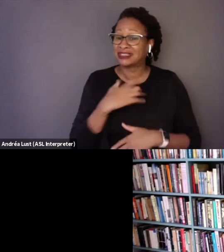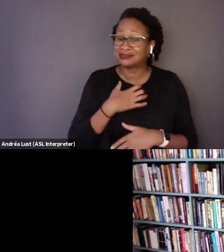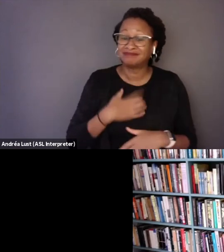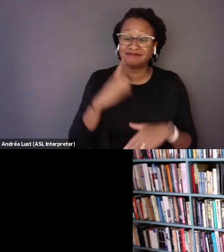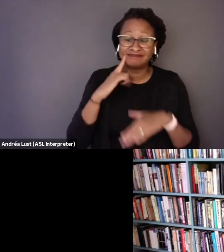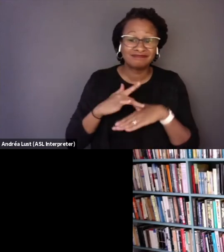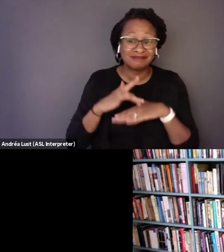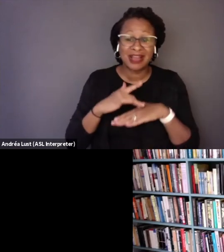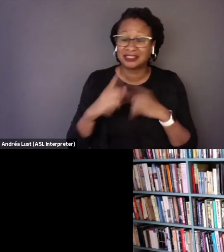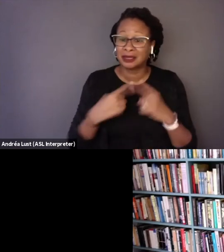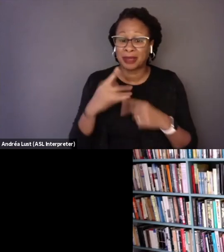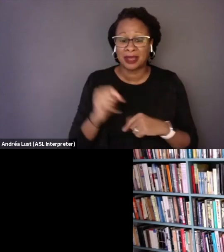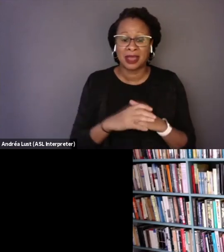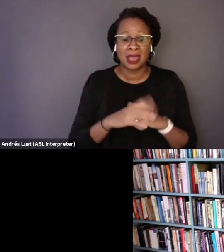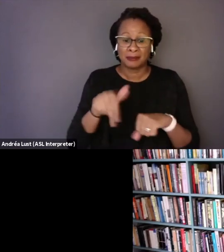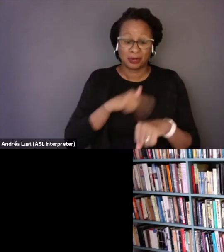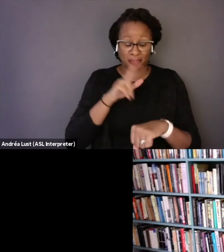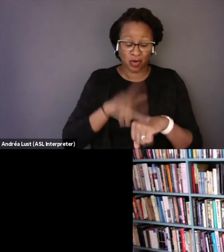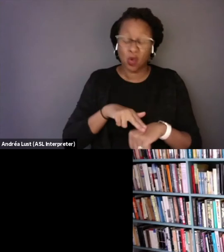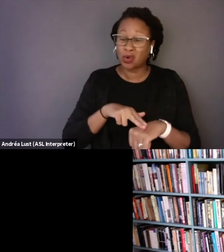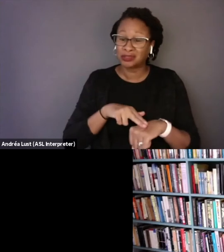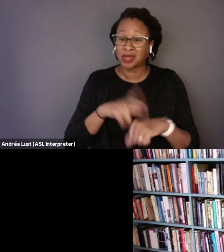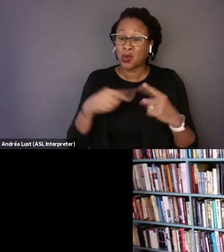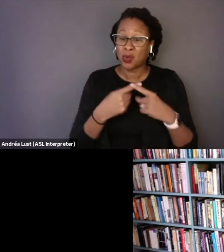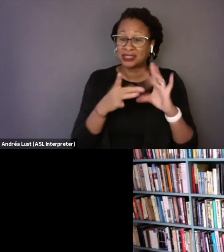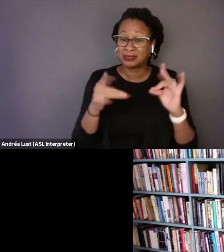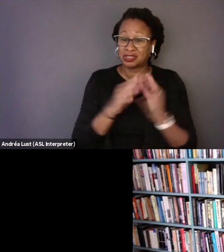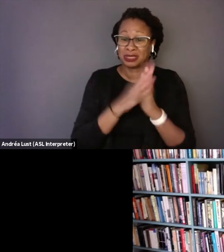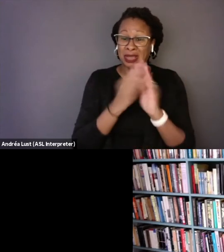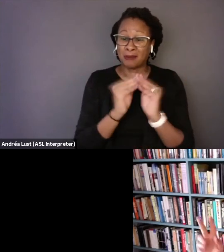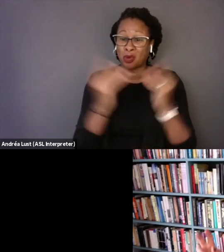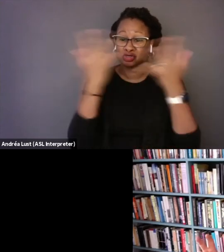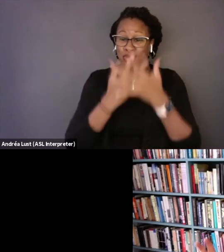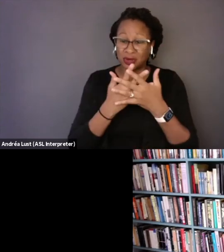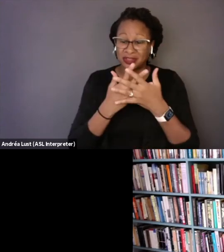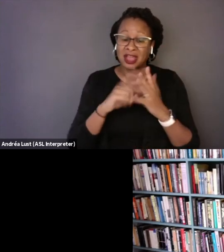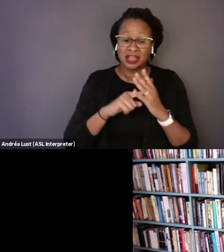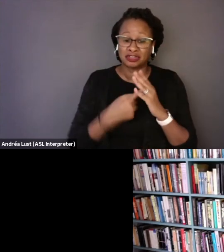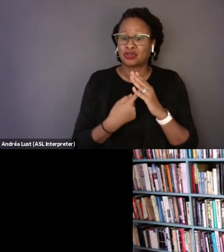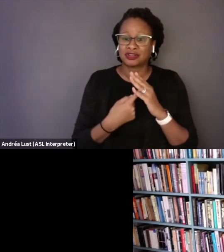But of course, as soon as his message got a bit darker, he started to get canceled just a little bit, right?